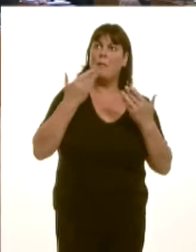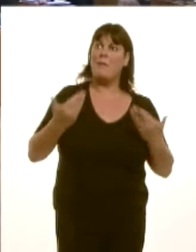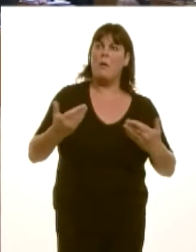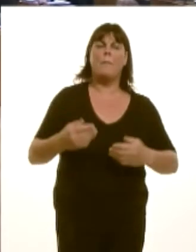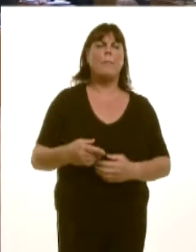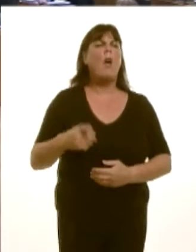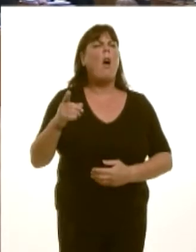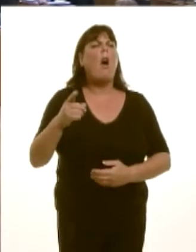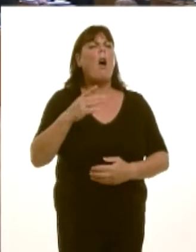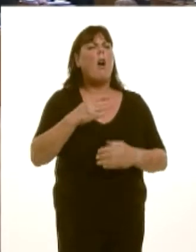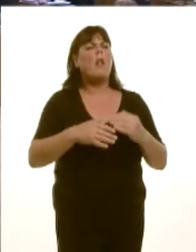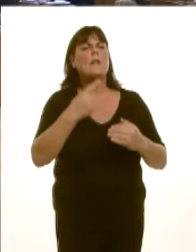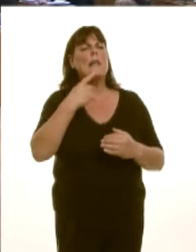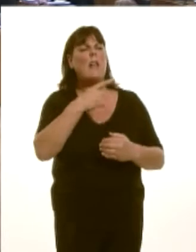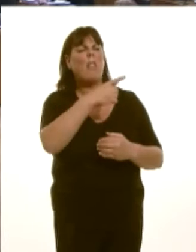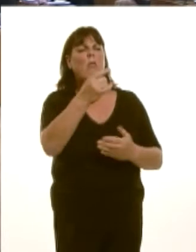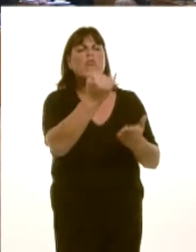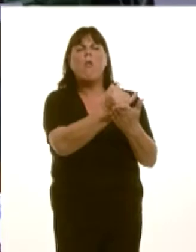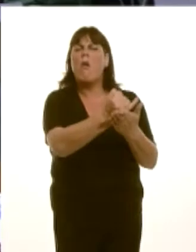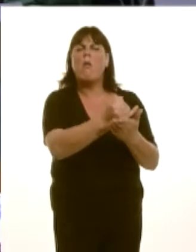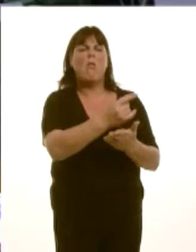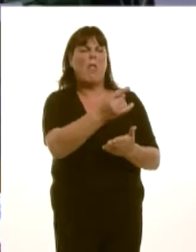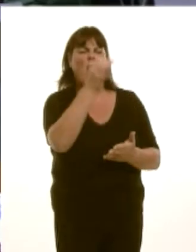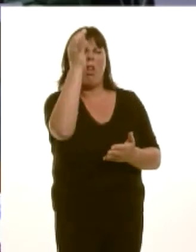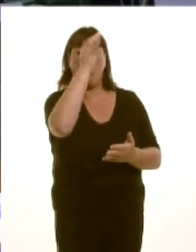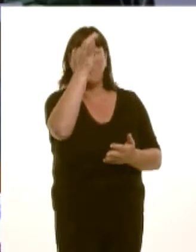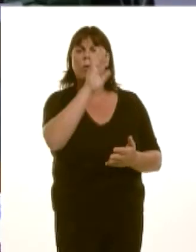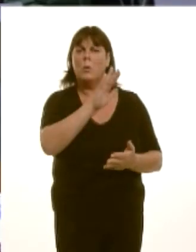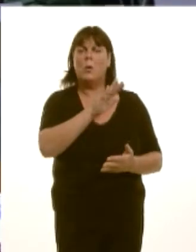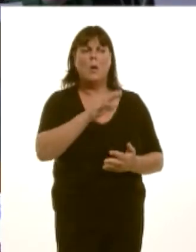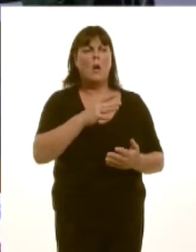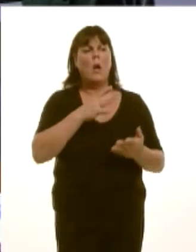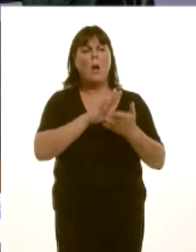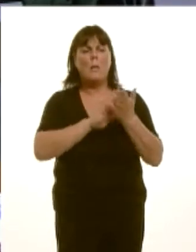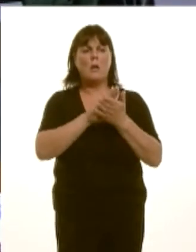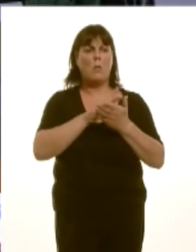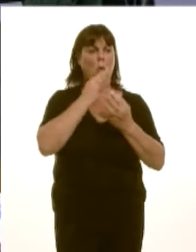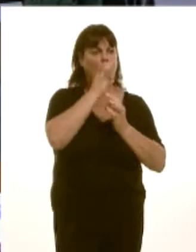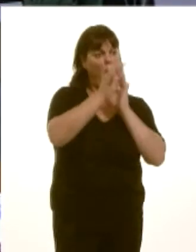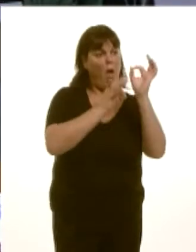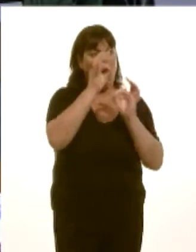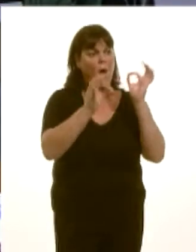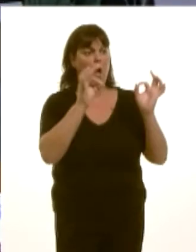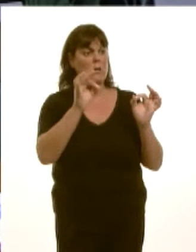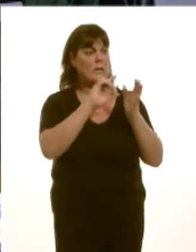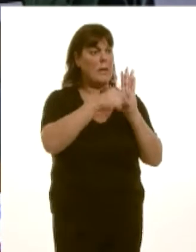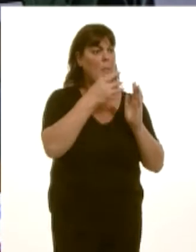The point that I make is that this was not something that featured strongly in the consultation that took place.